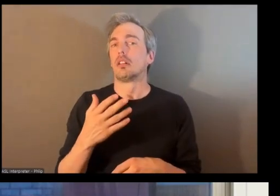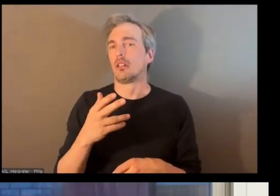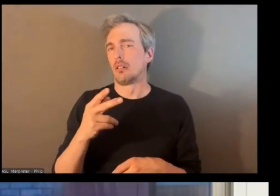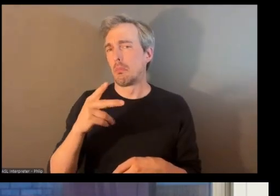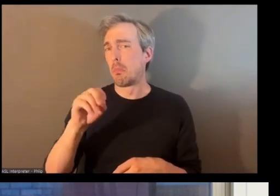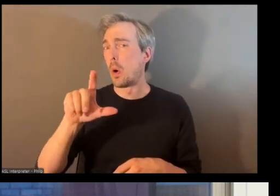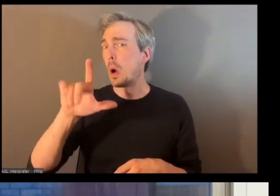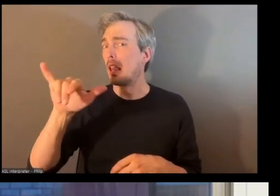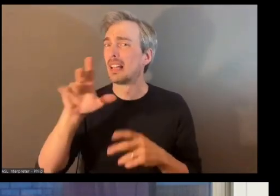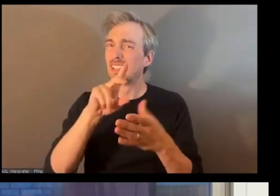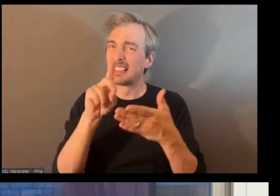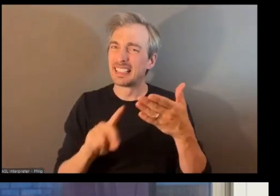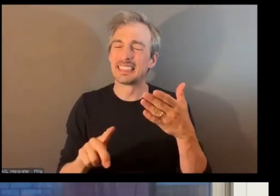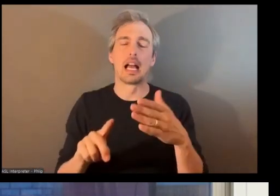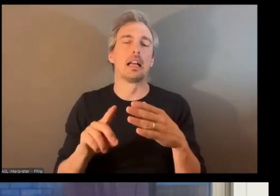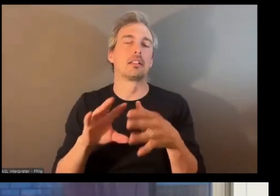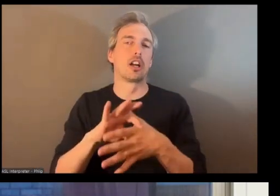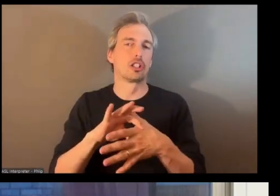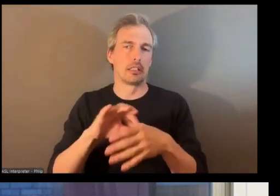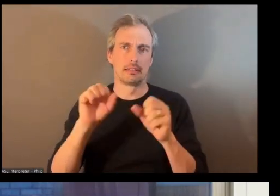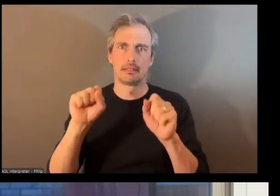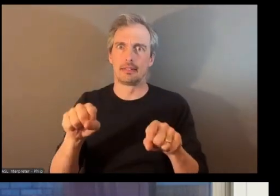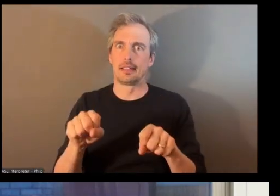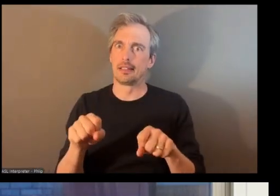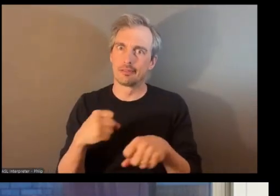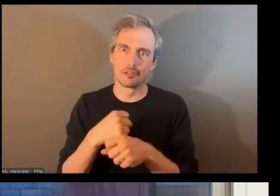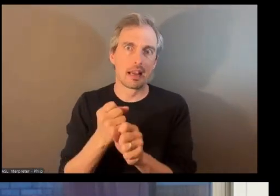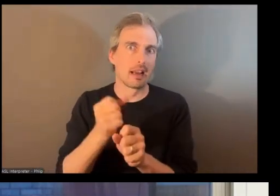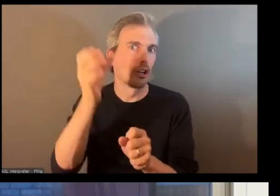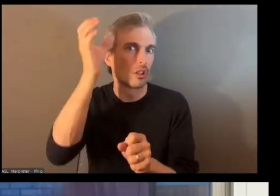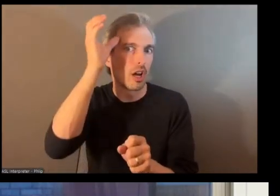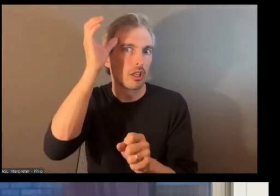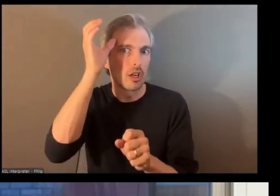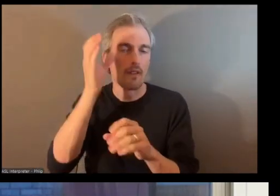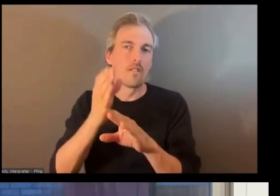You know. The ATM example. It makes the use of technology difficult.